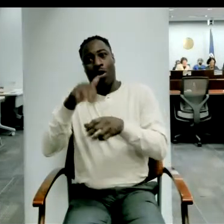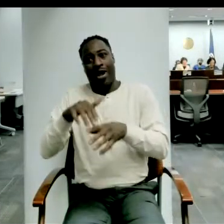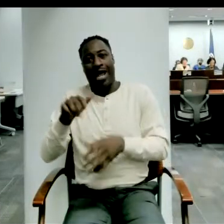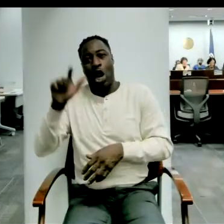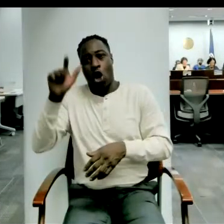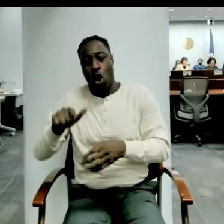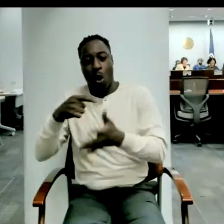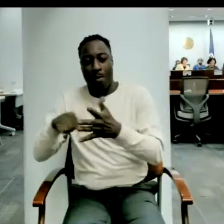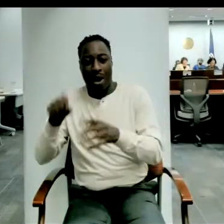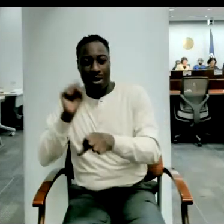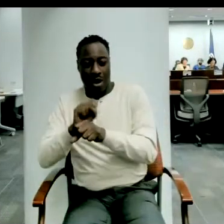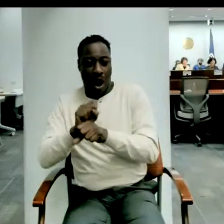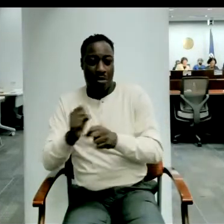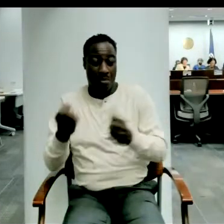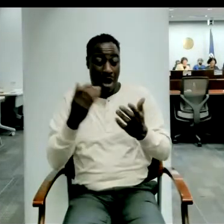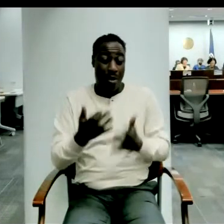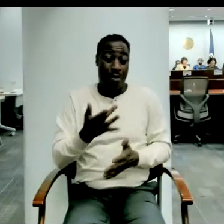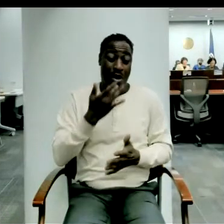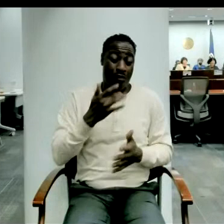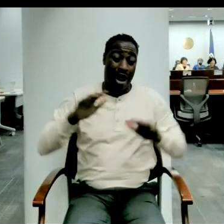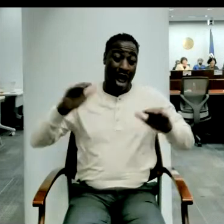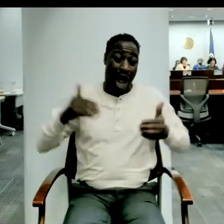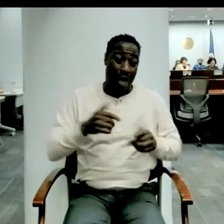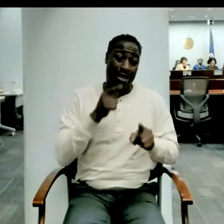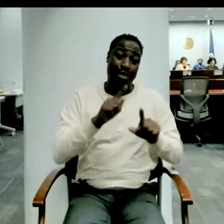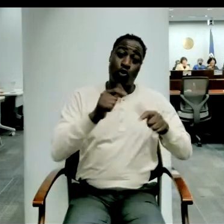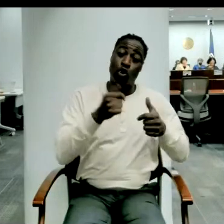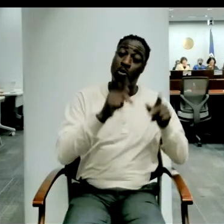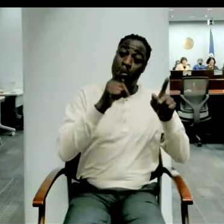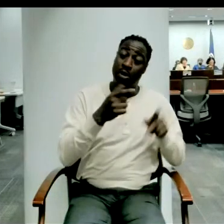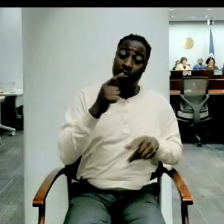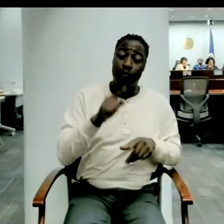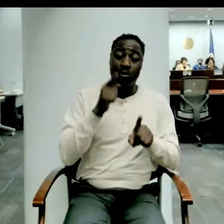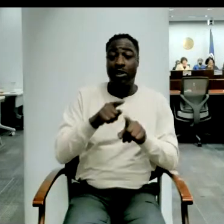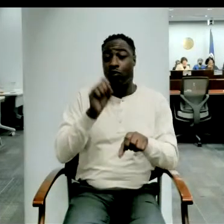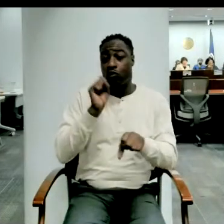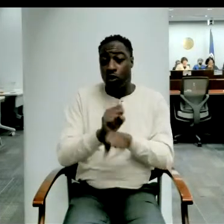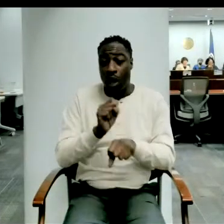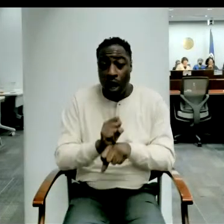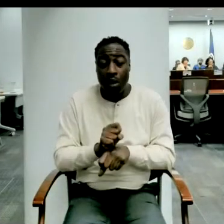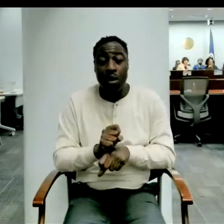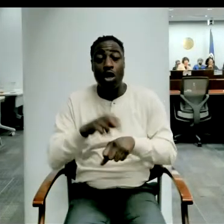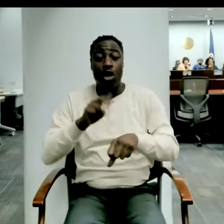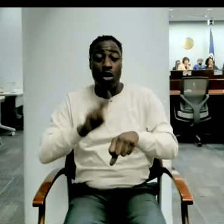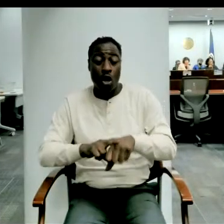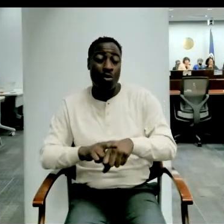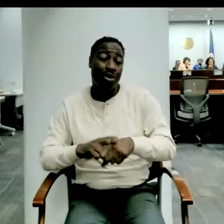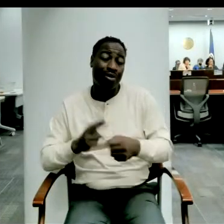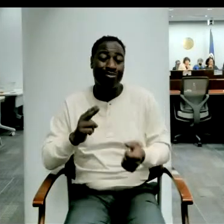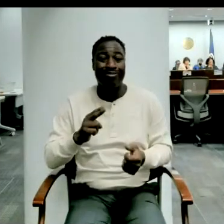there may be a preference to hire a particular group for a particular job usually those are lower paid worse jobs.